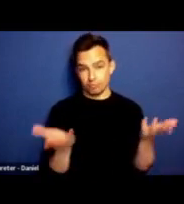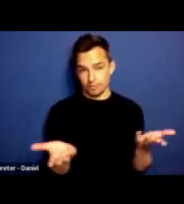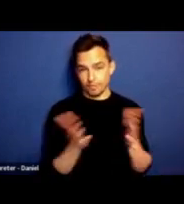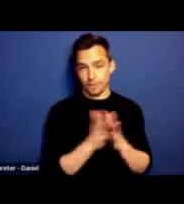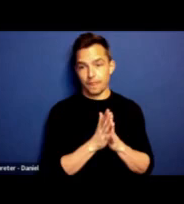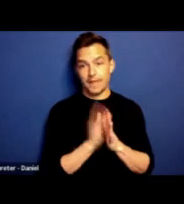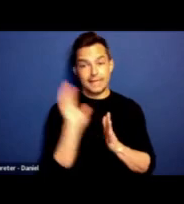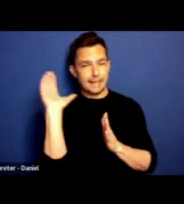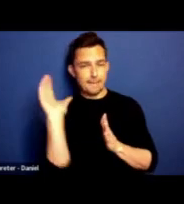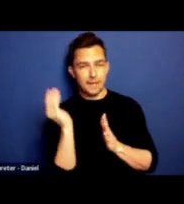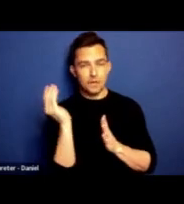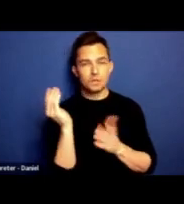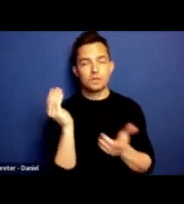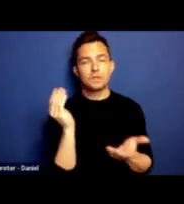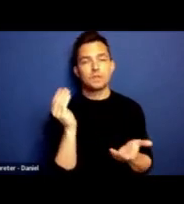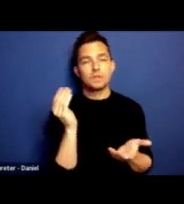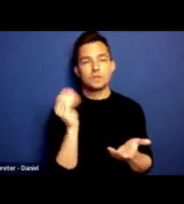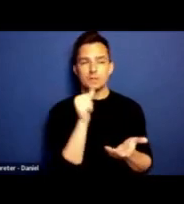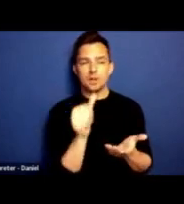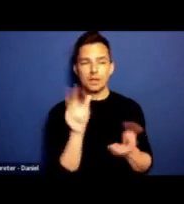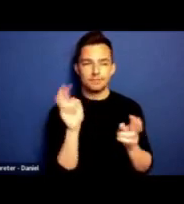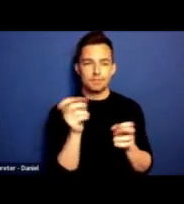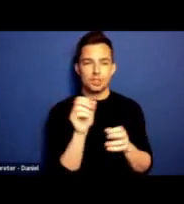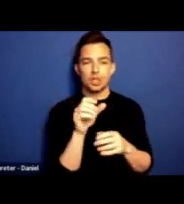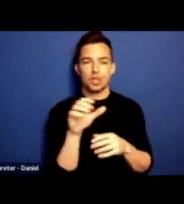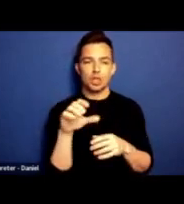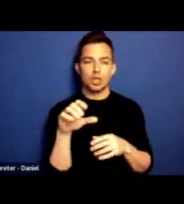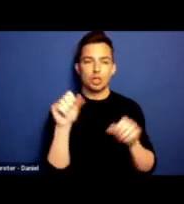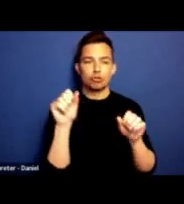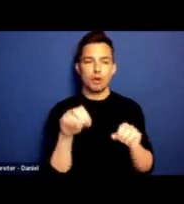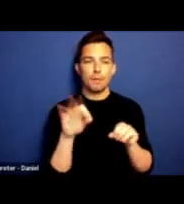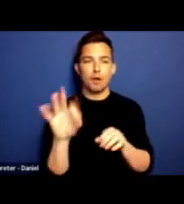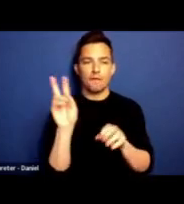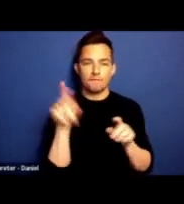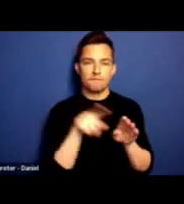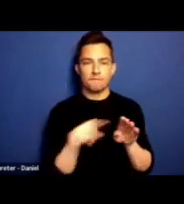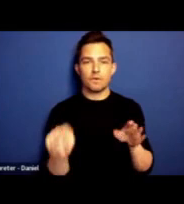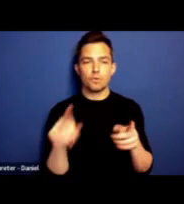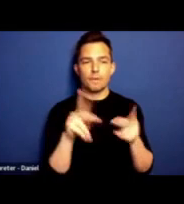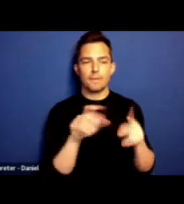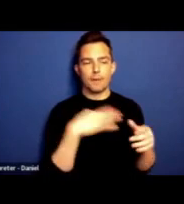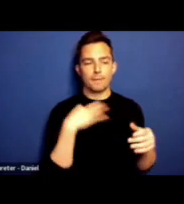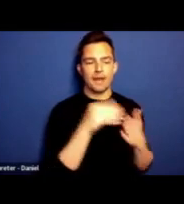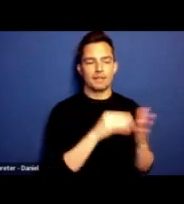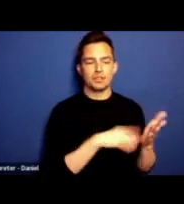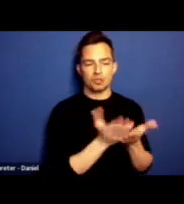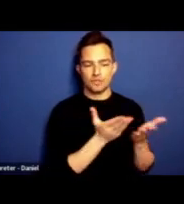there is not necessarily a drop off when a person applies to services, at least in this performance here because